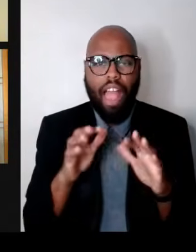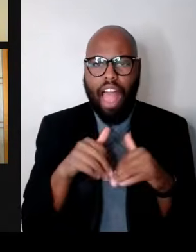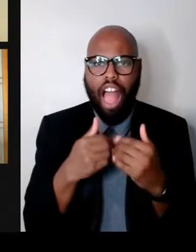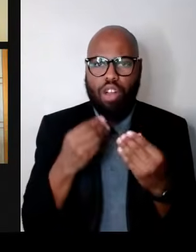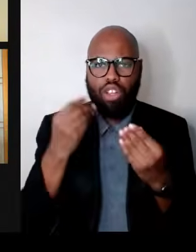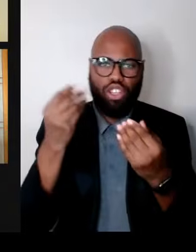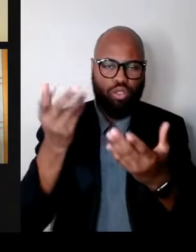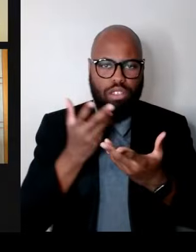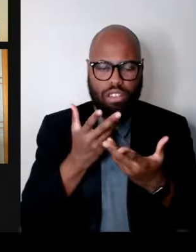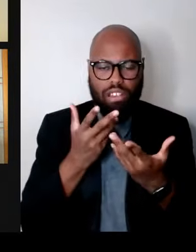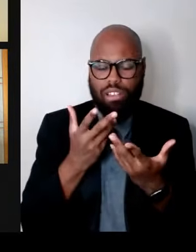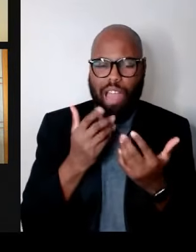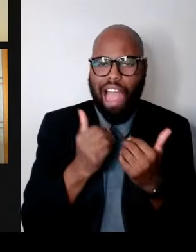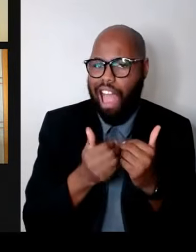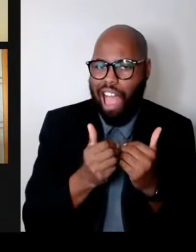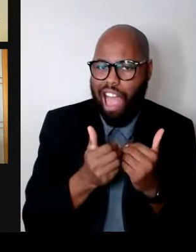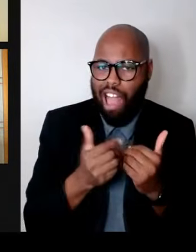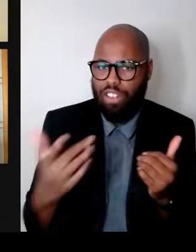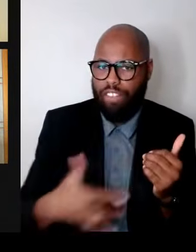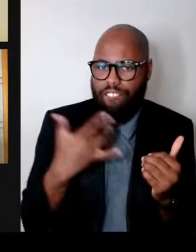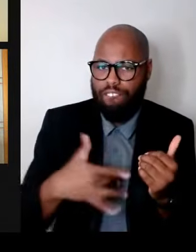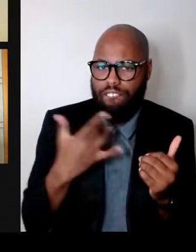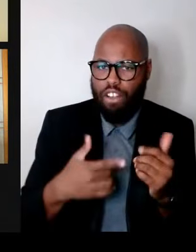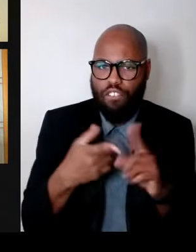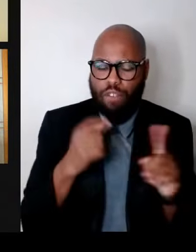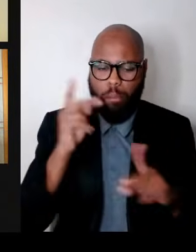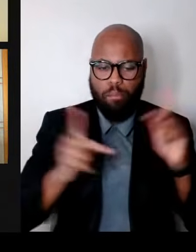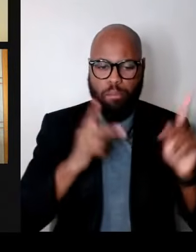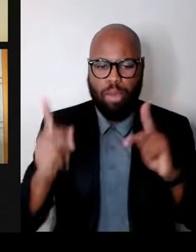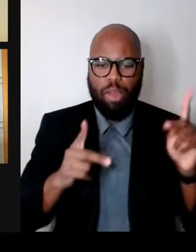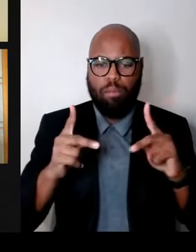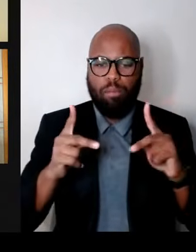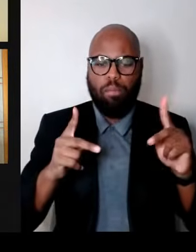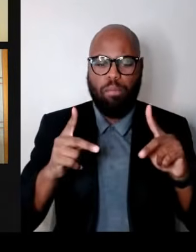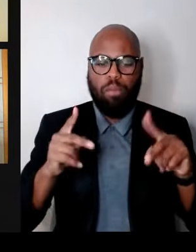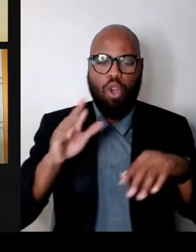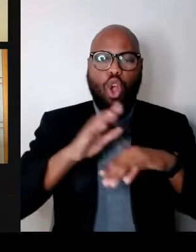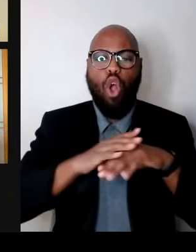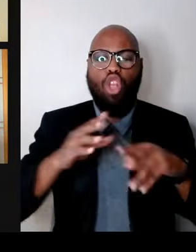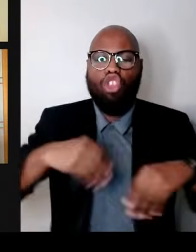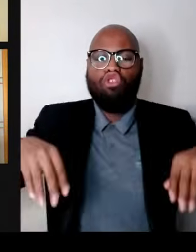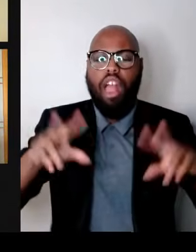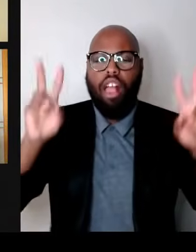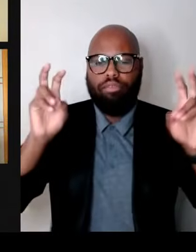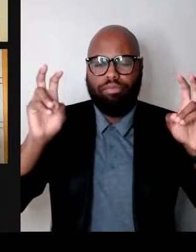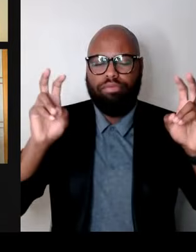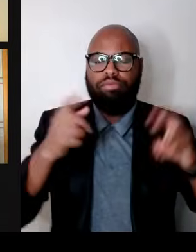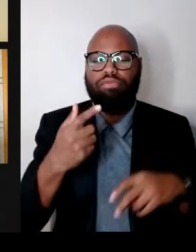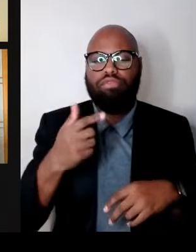how it is felt by people on the ground? And what kind of activism